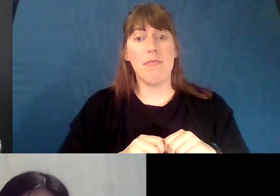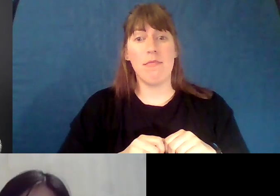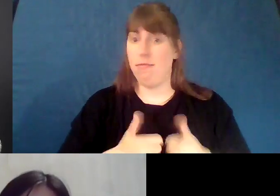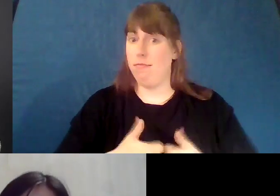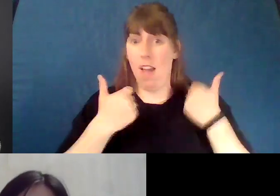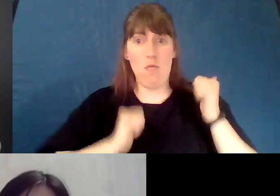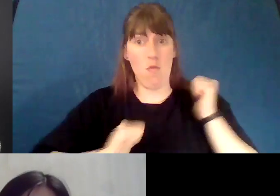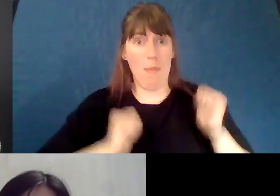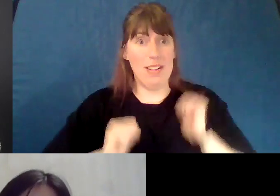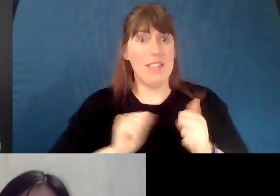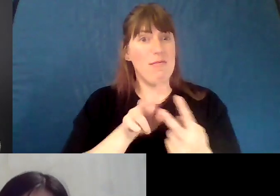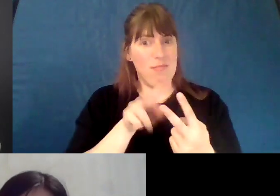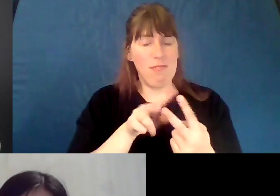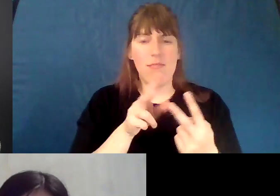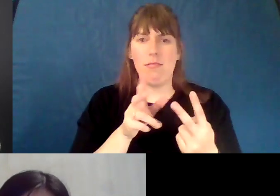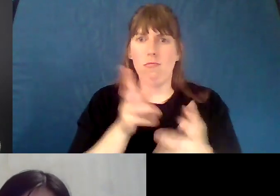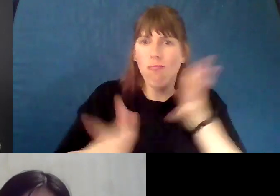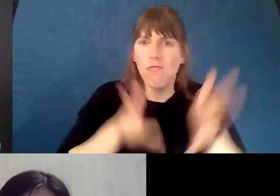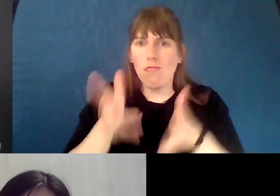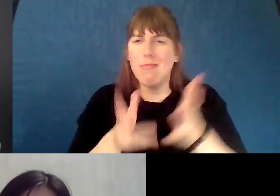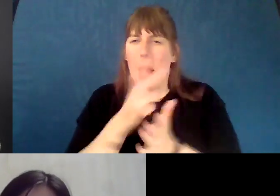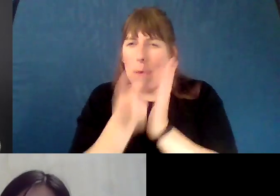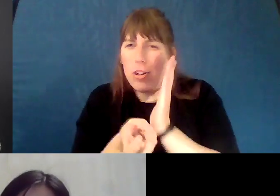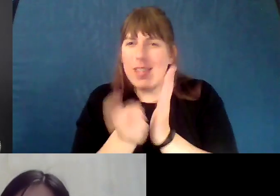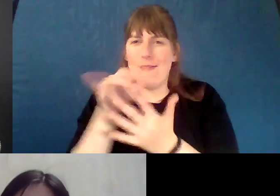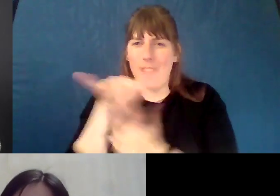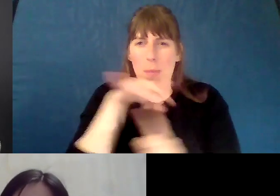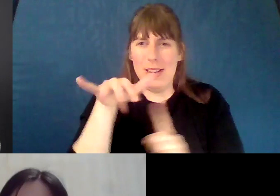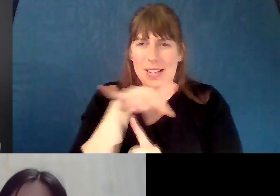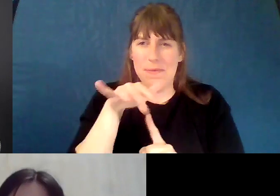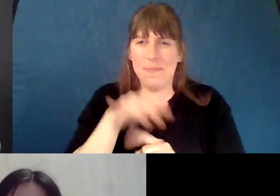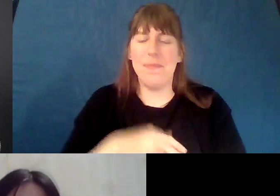and kind of creating these immersive environments. What was that difference?